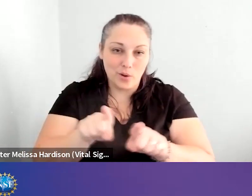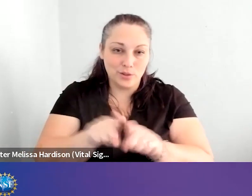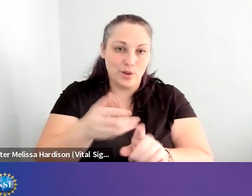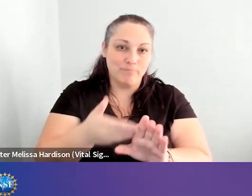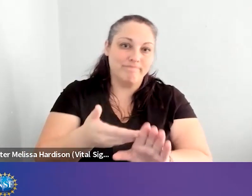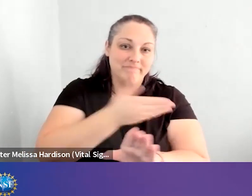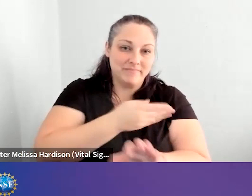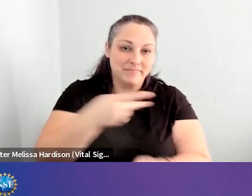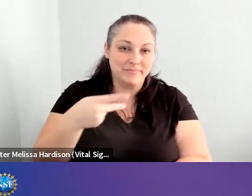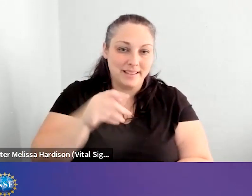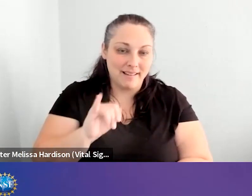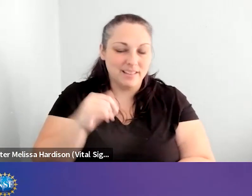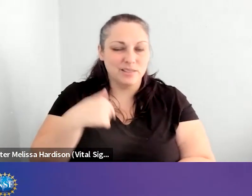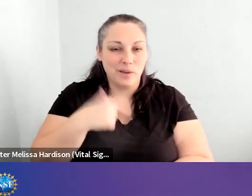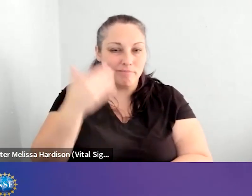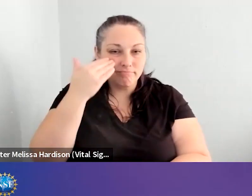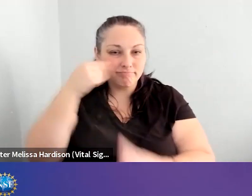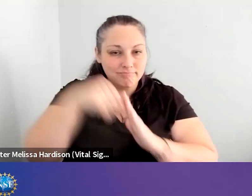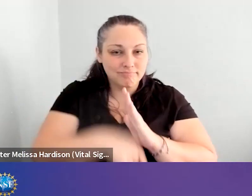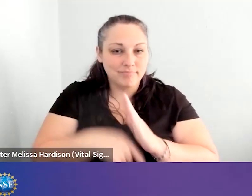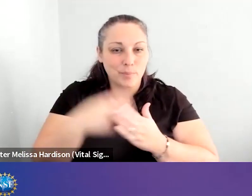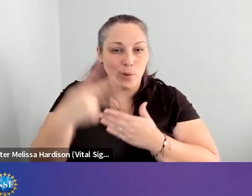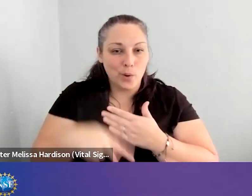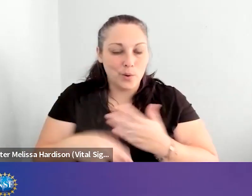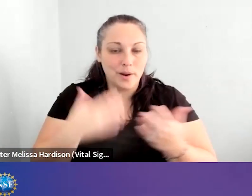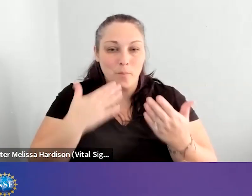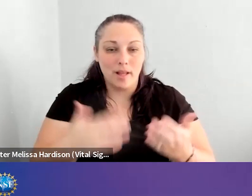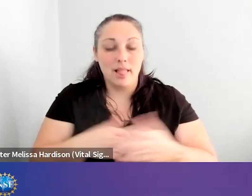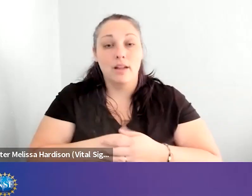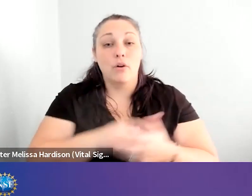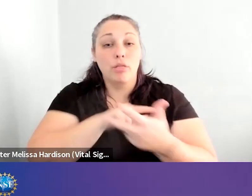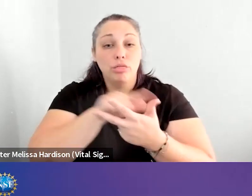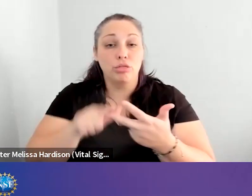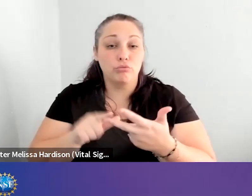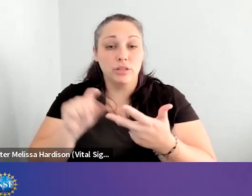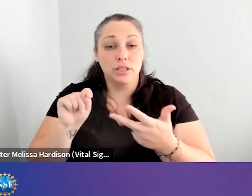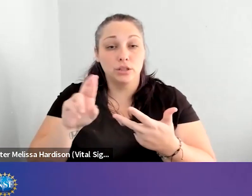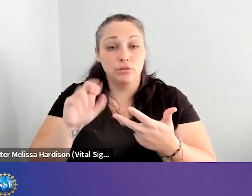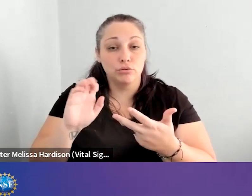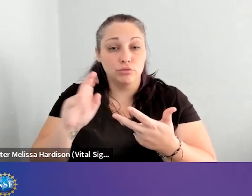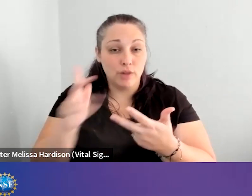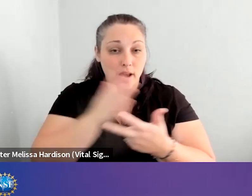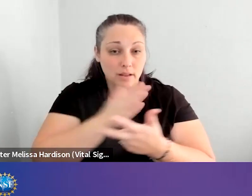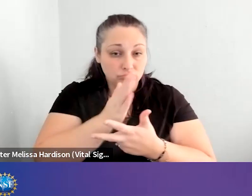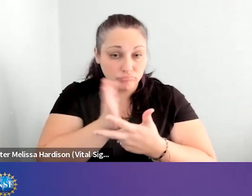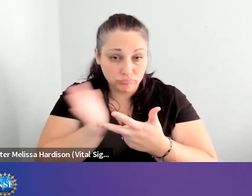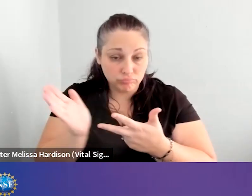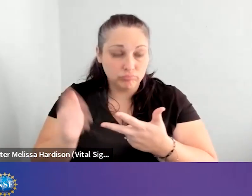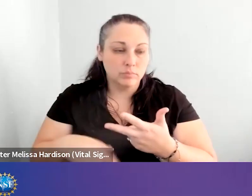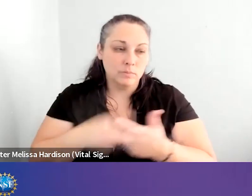So there are three tracks: Track 1, 2, and 3. There are some differences across the tracks.